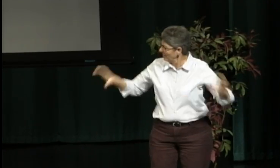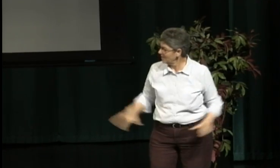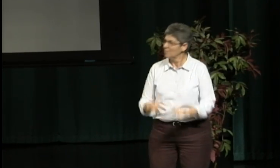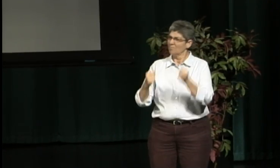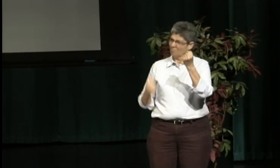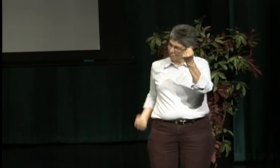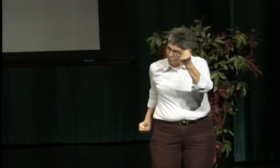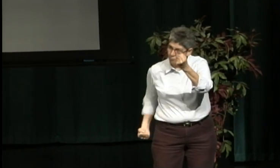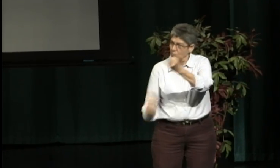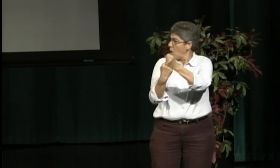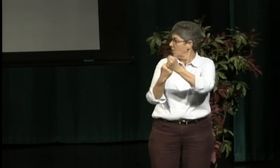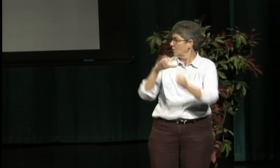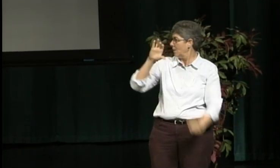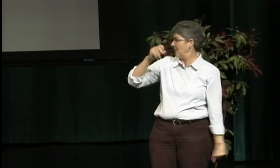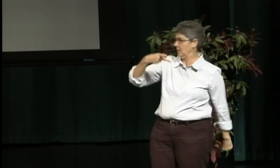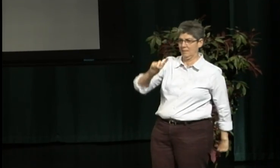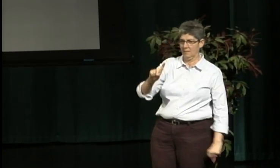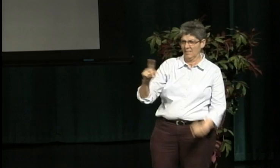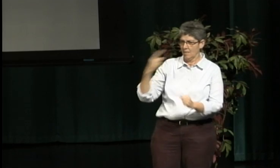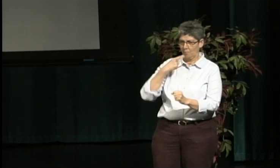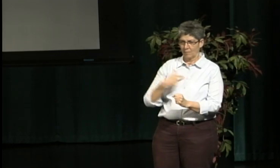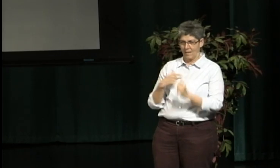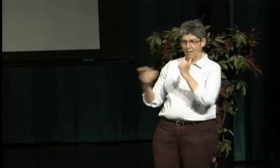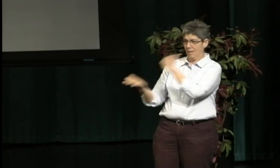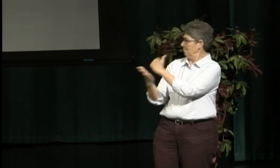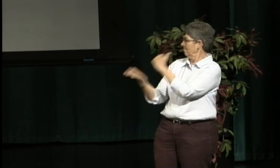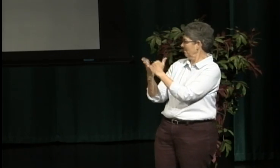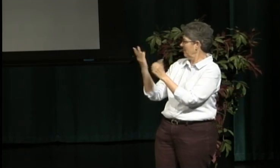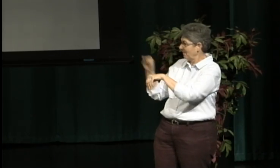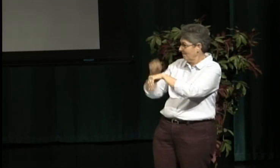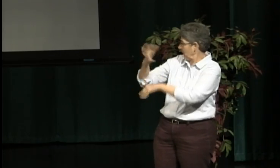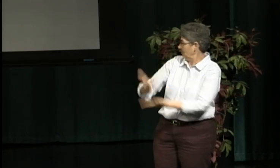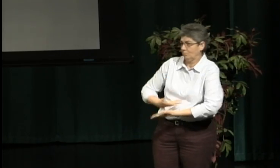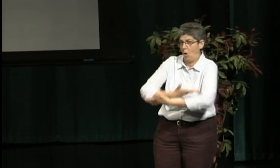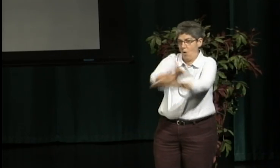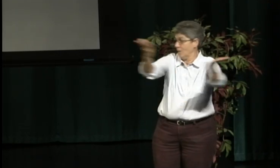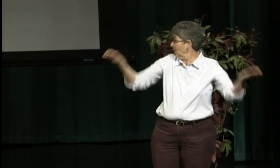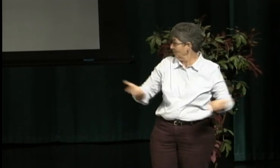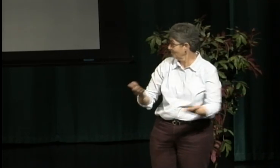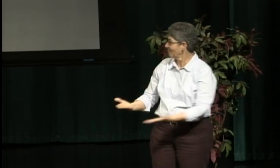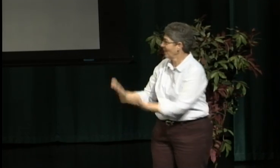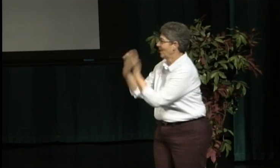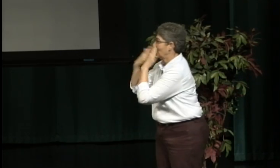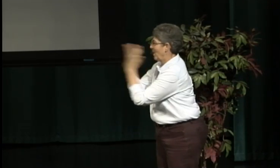about how it can be more active in getting things ratified.